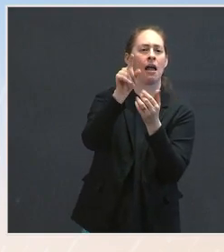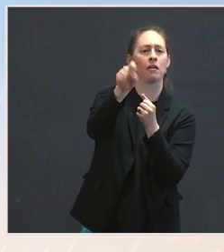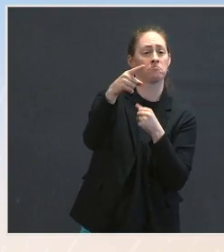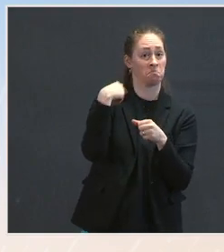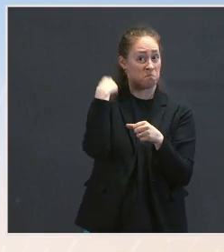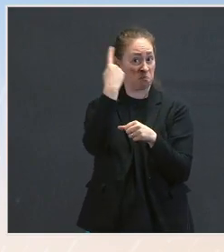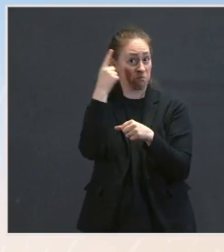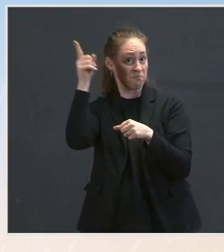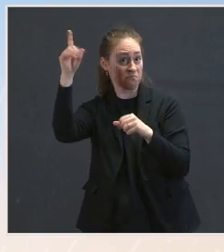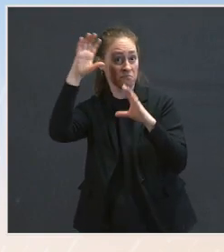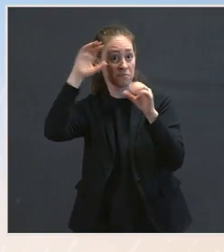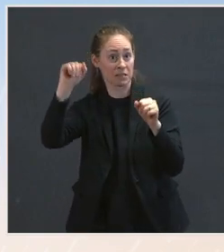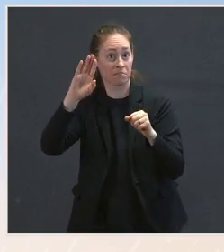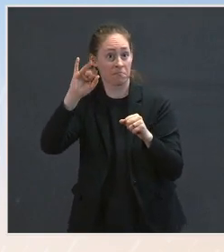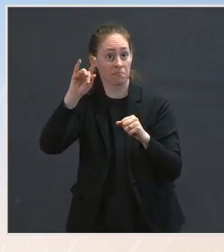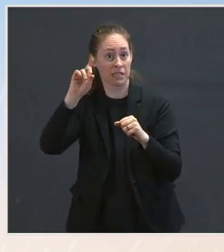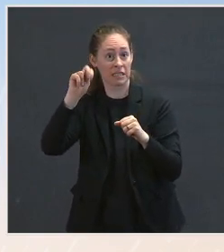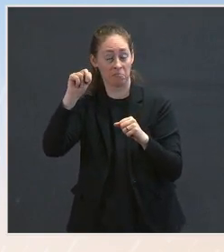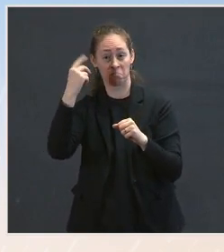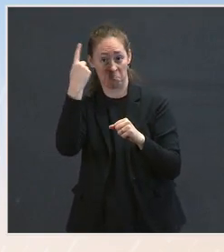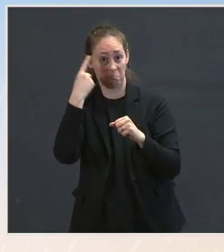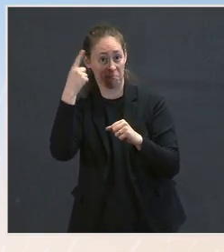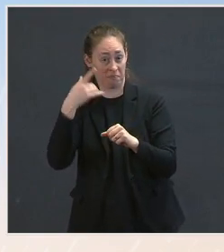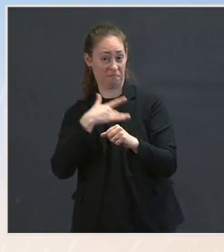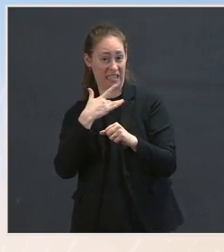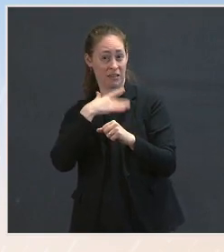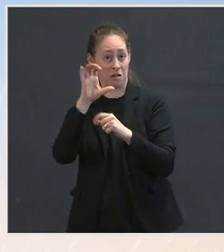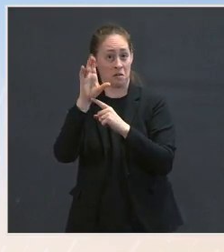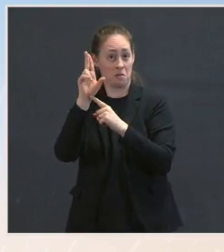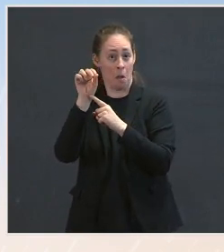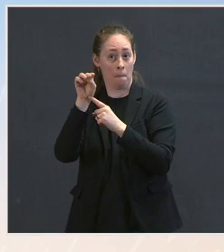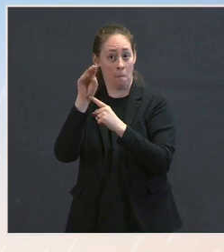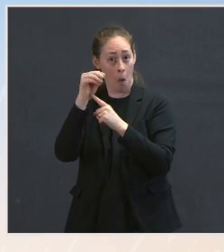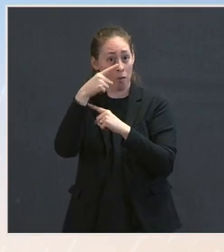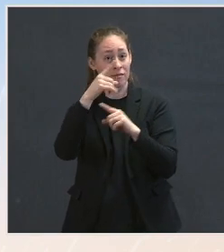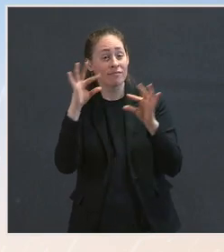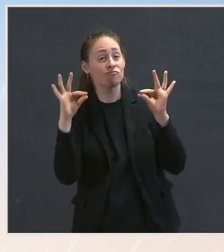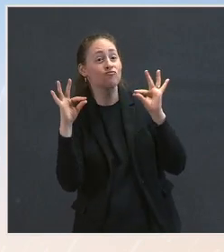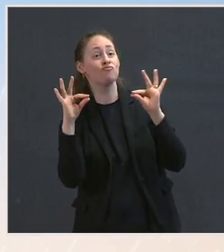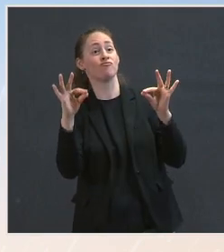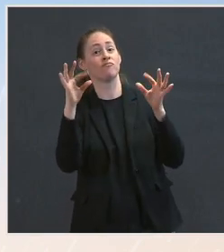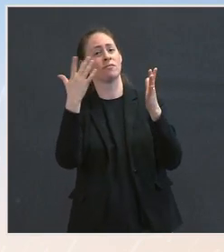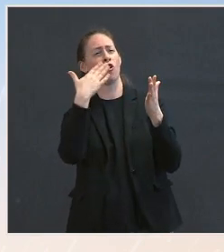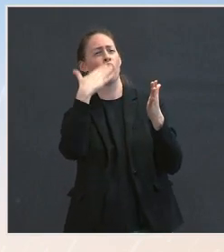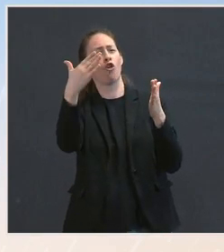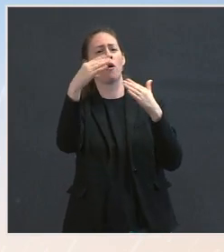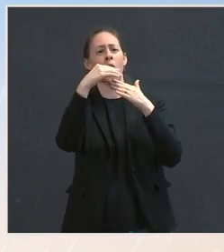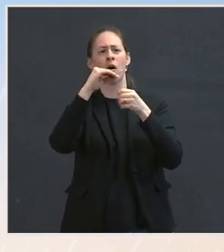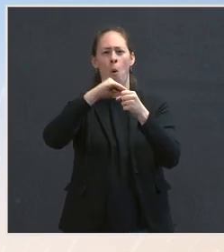is the "gold standard" for COVID leadership and that he's doing a "hell of a job," which he has said about him?